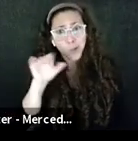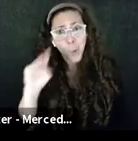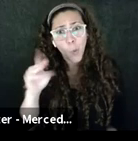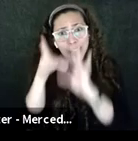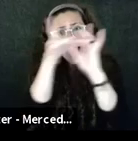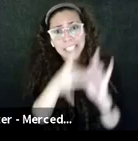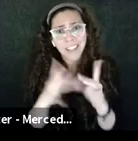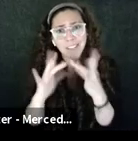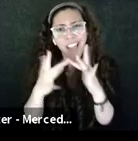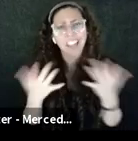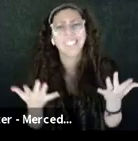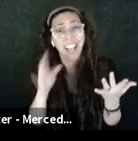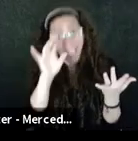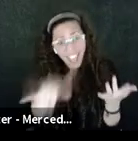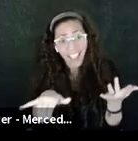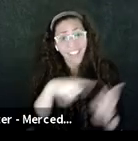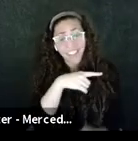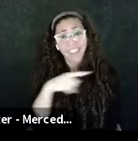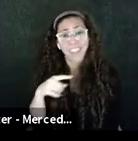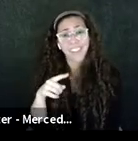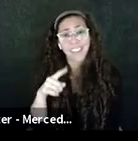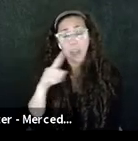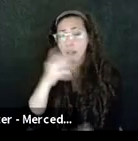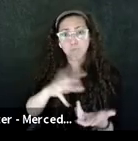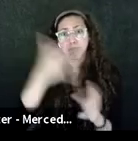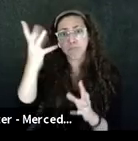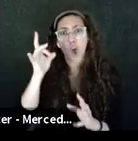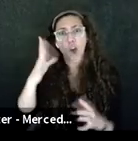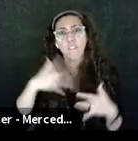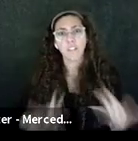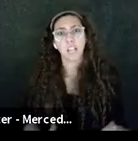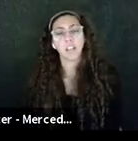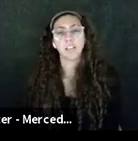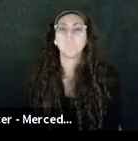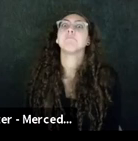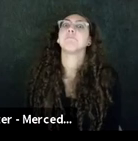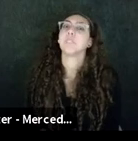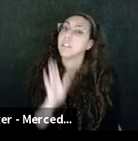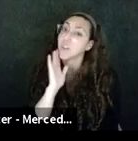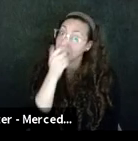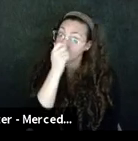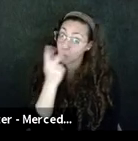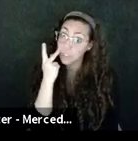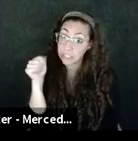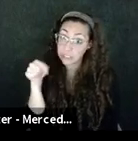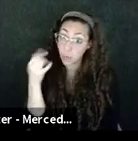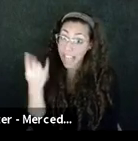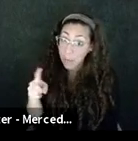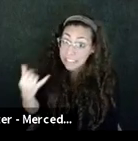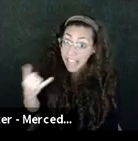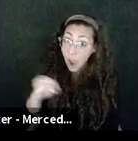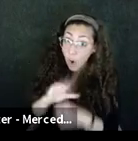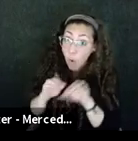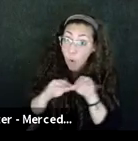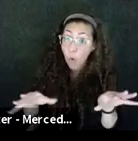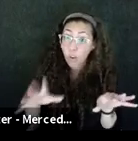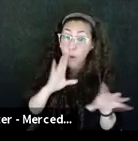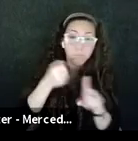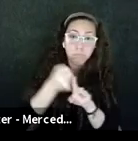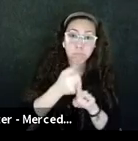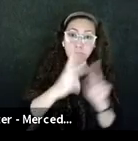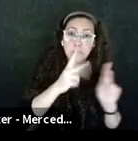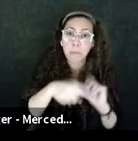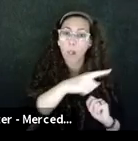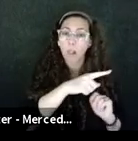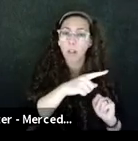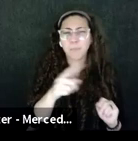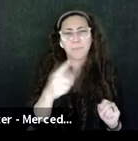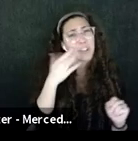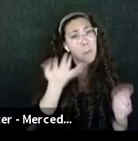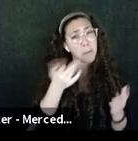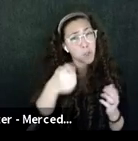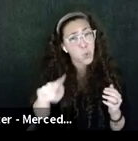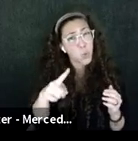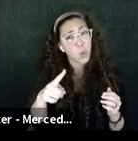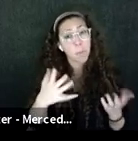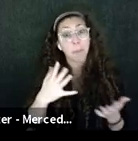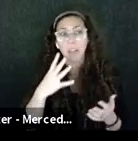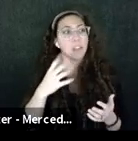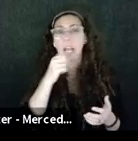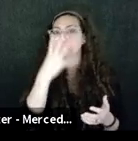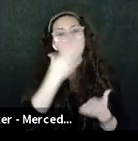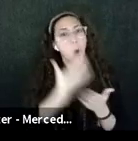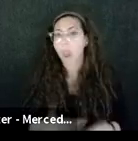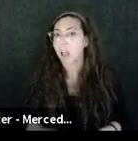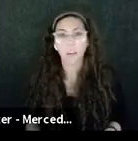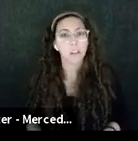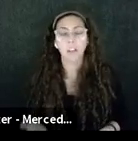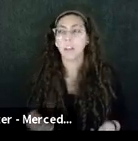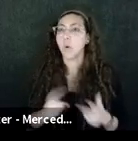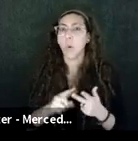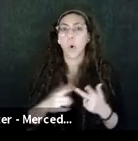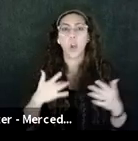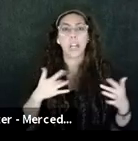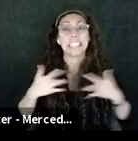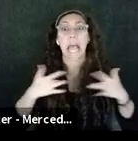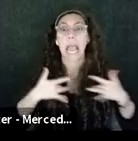Jason Williams: Is an adverse catastrophic event. So it's going to be really interesting to see what the impact of this is also, I don't know how many of you are currently experiencing a loss of sleep or heightened anxiety heightened fatigue.